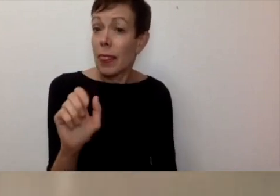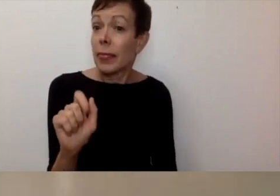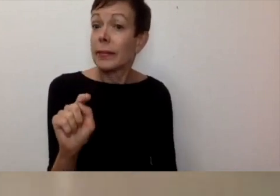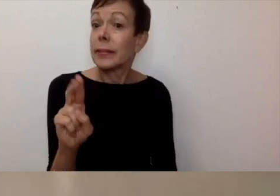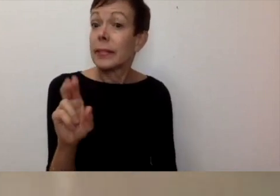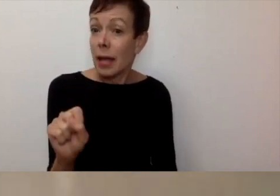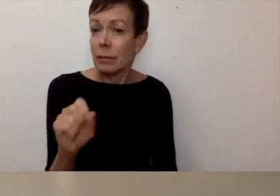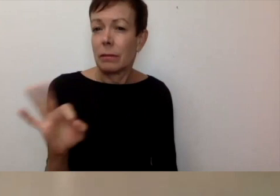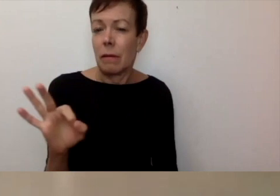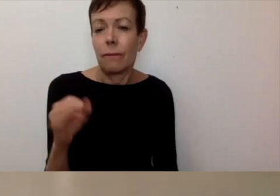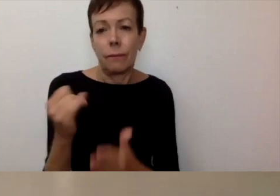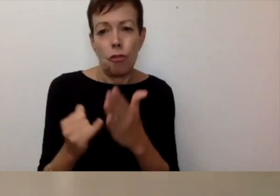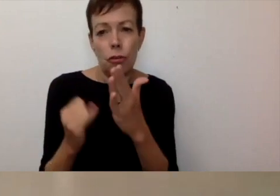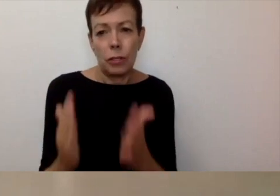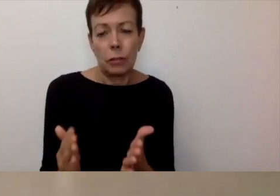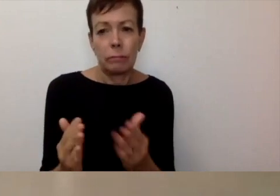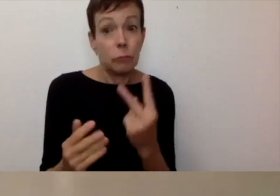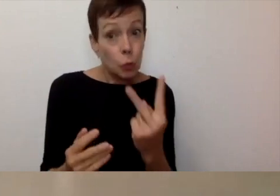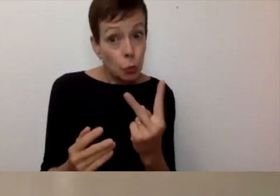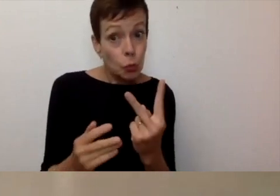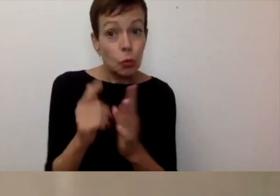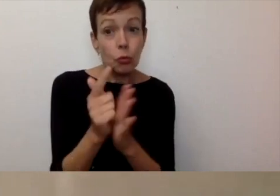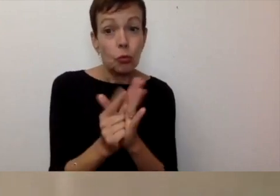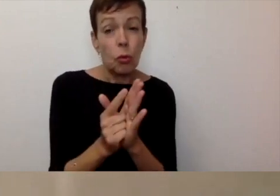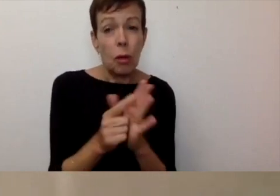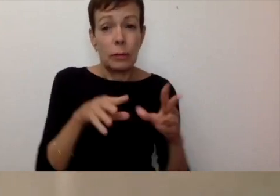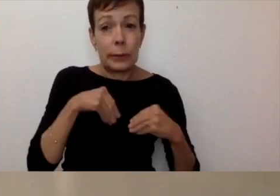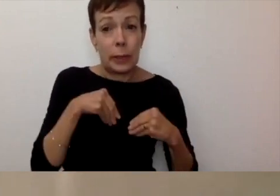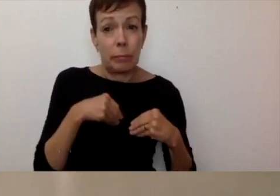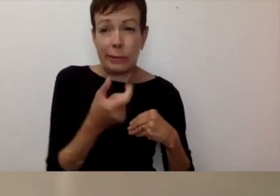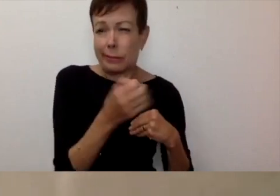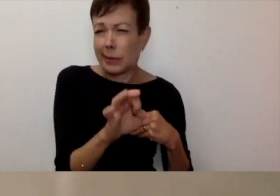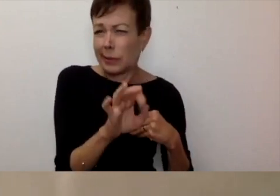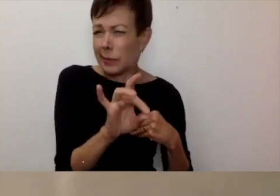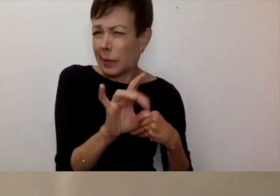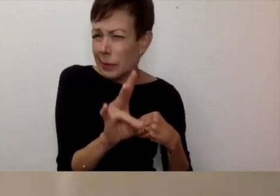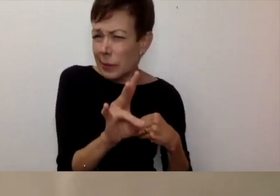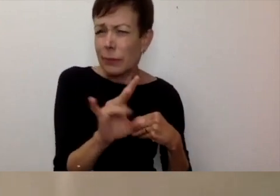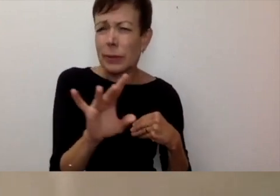adopted in quebec in 1987 and 1988 uh the first one